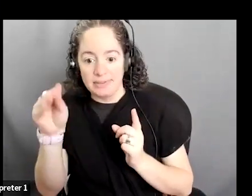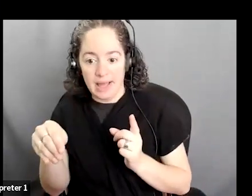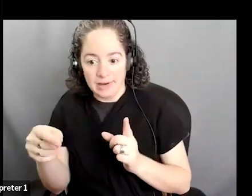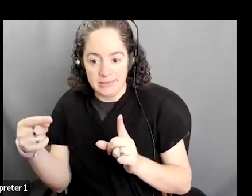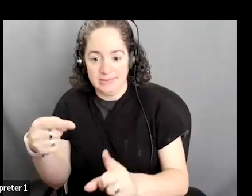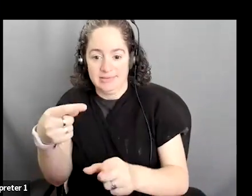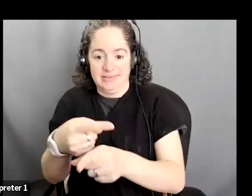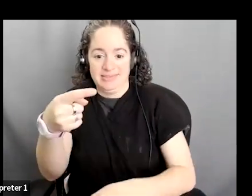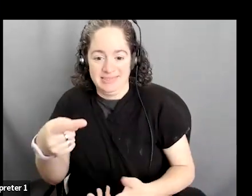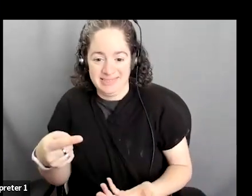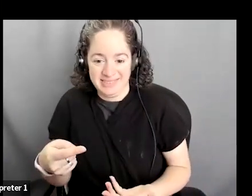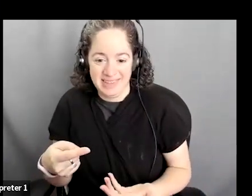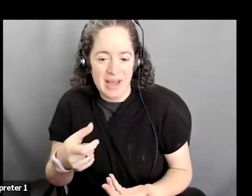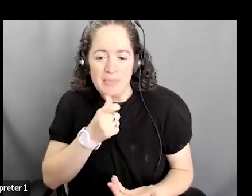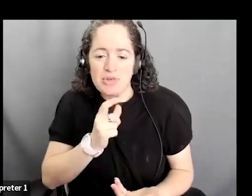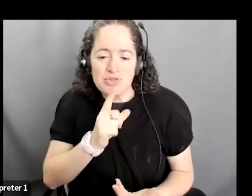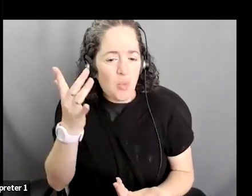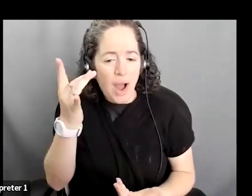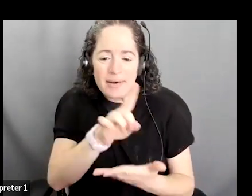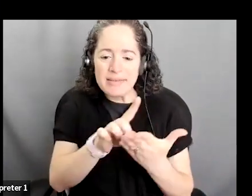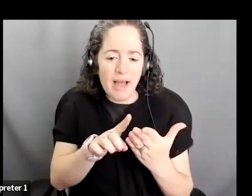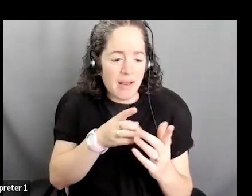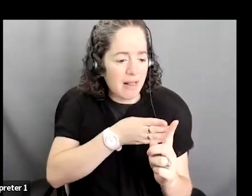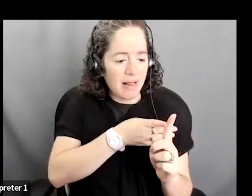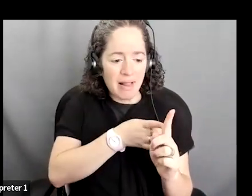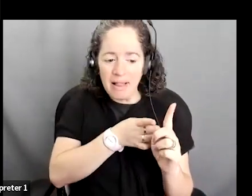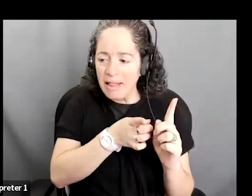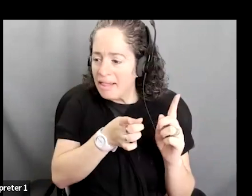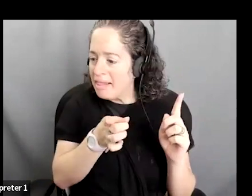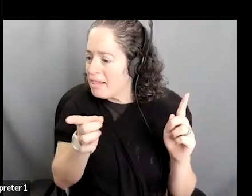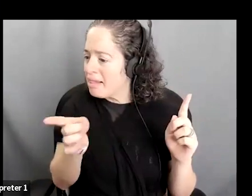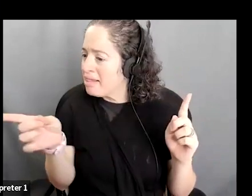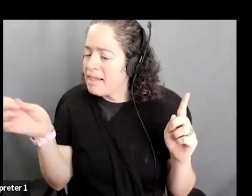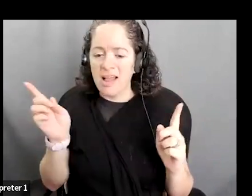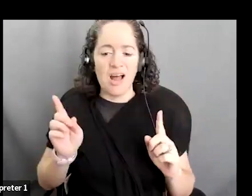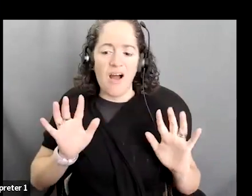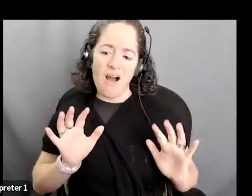I don't know why we went down this weird design path of we have to make things look so simple